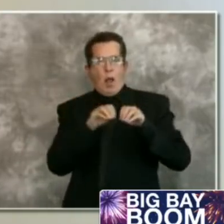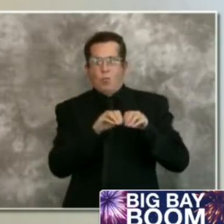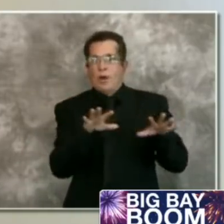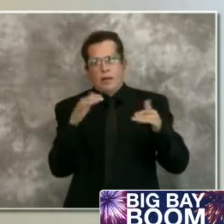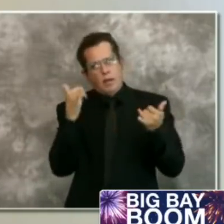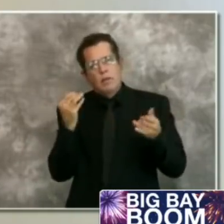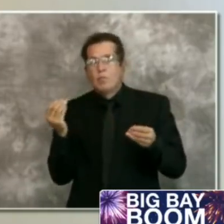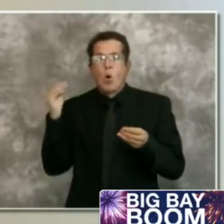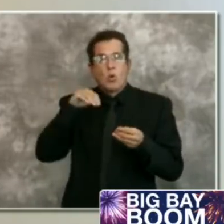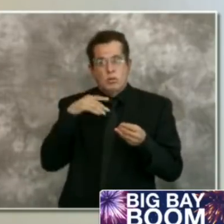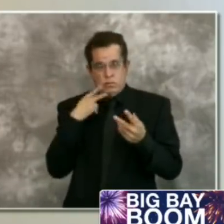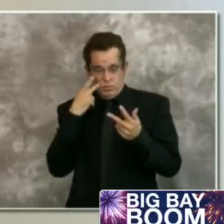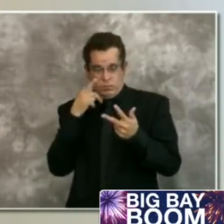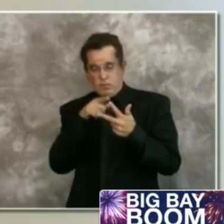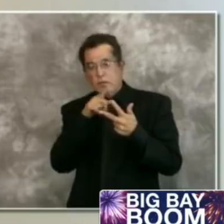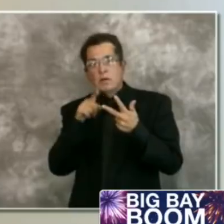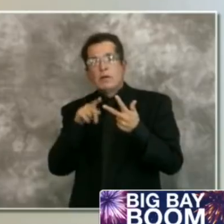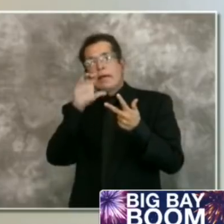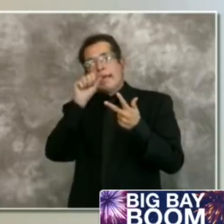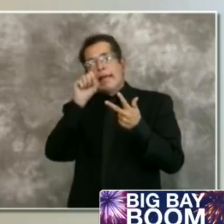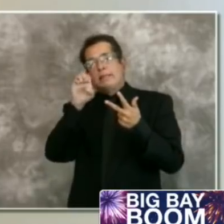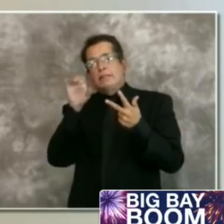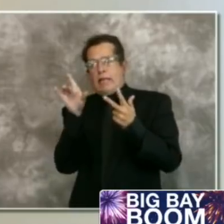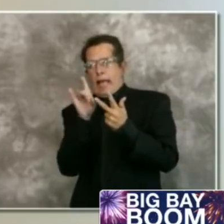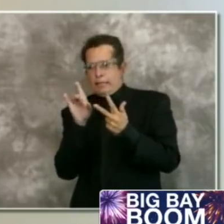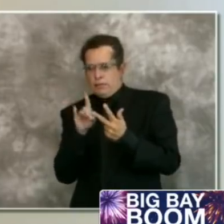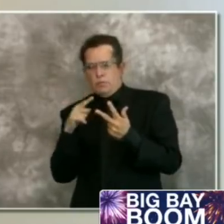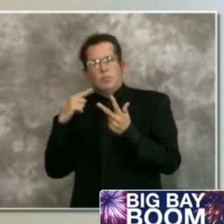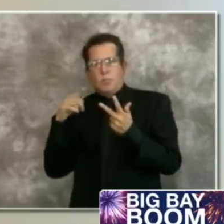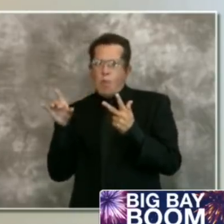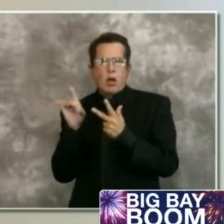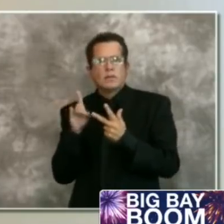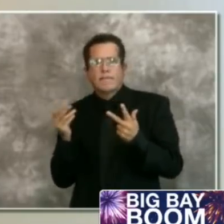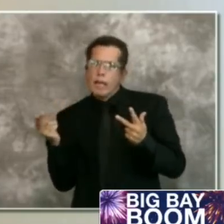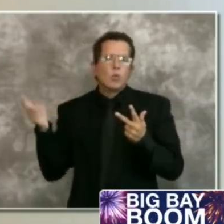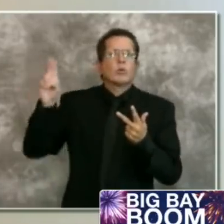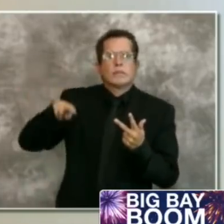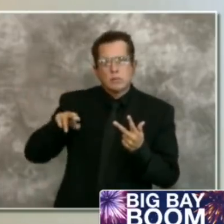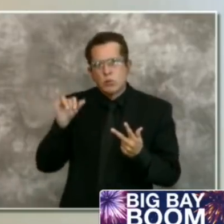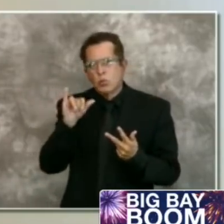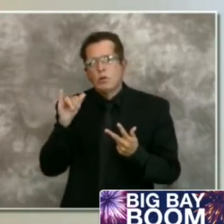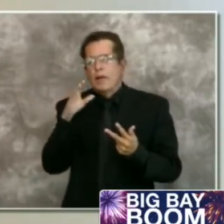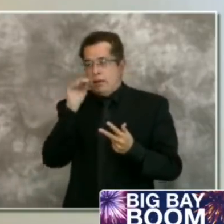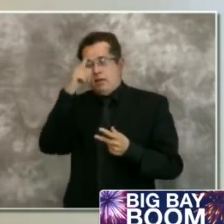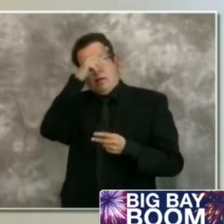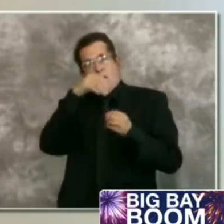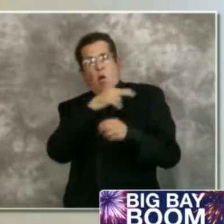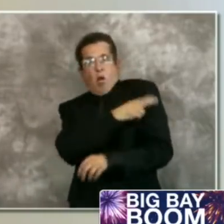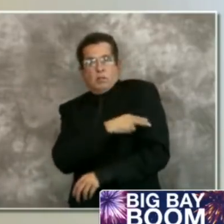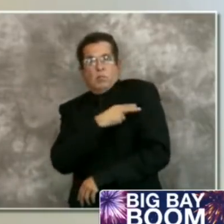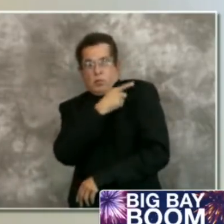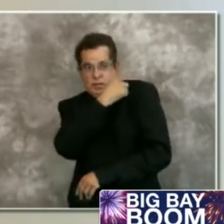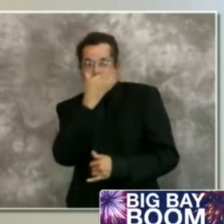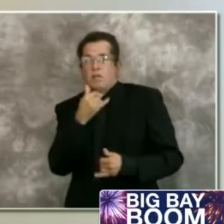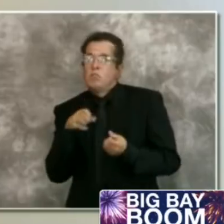SIGNIFICANT SPLIT. I YOU ARE ALL AWARE OF WE HAVE NOW CUT SUGAR IS RELATED TO OUTBREAKS. ALL WE'VE SEEN SIGNIFICANT INCREASES IN THE NUMBER OF